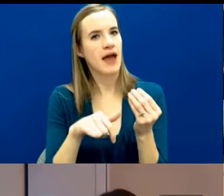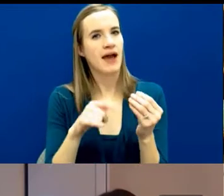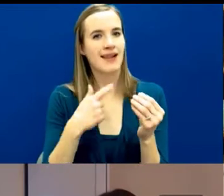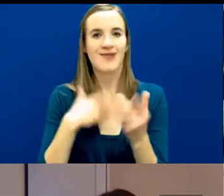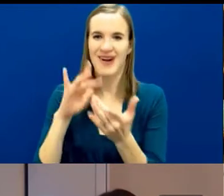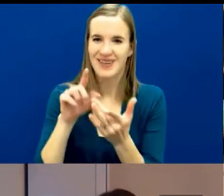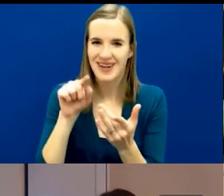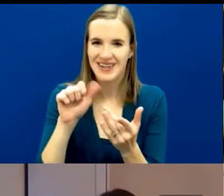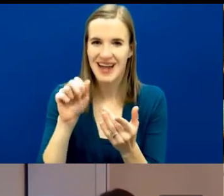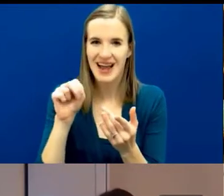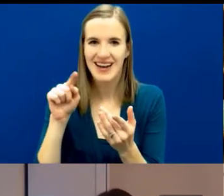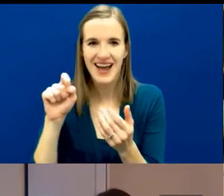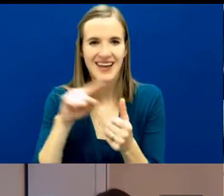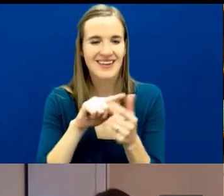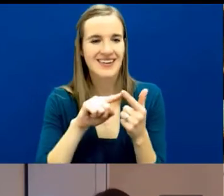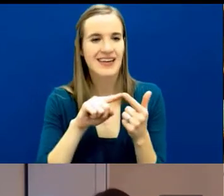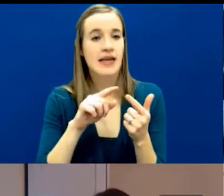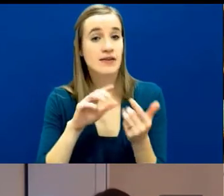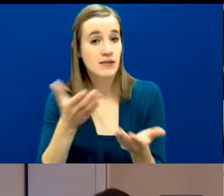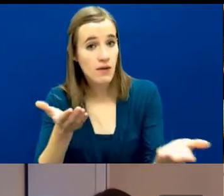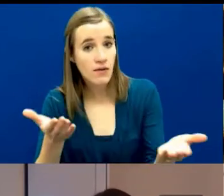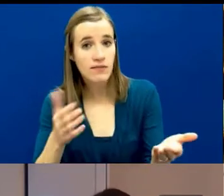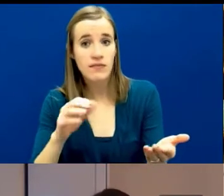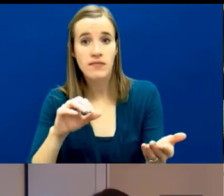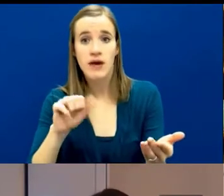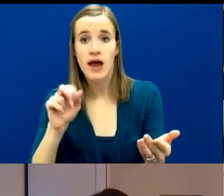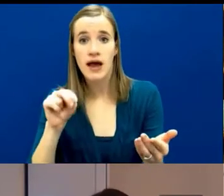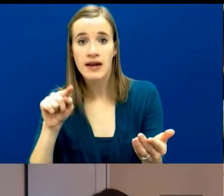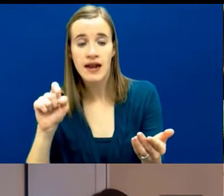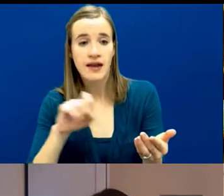or Annette, both of you, and whoever's working at the bookstore and in your